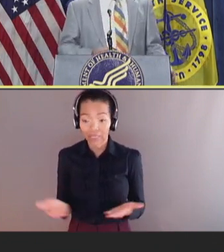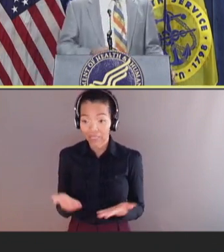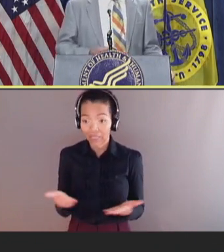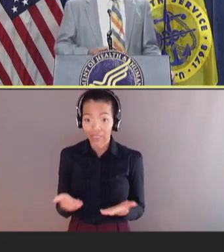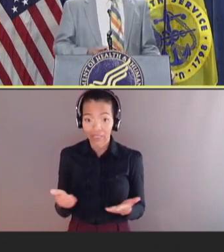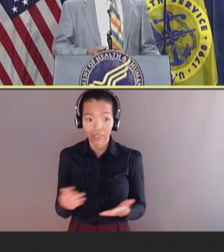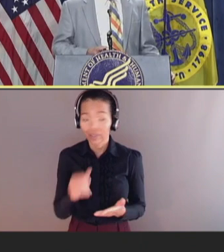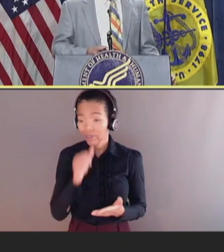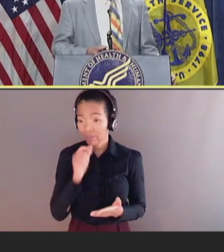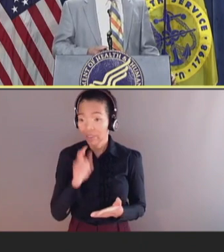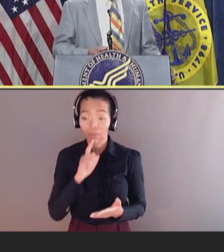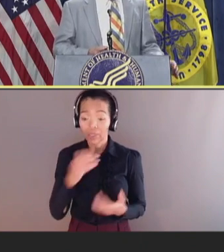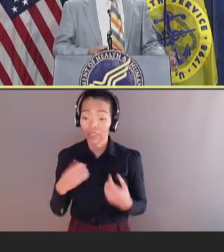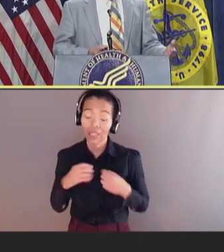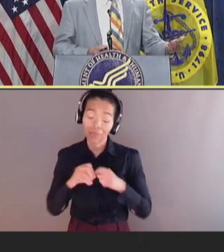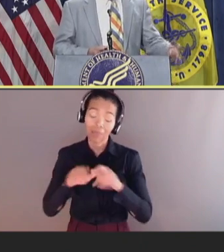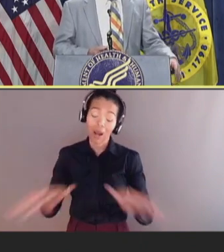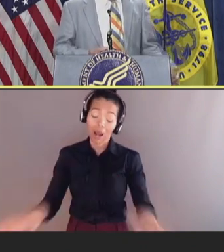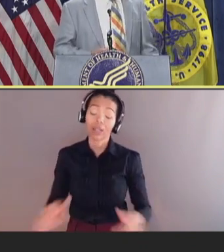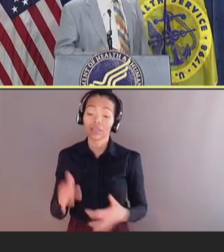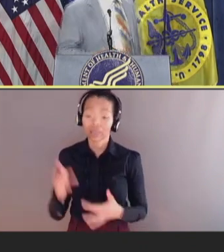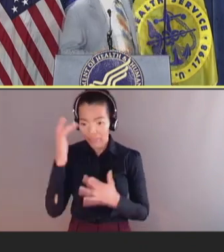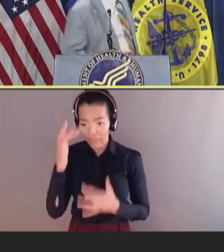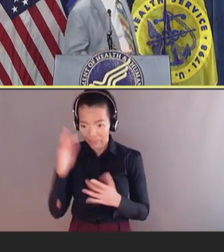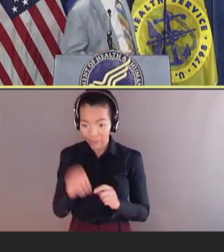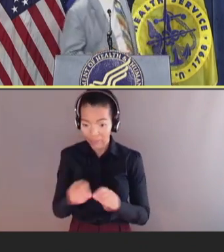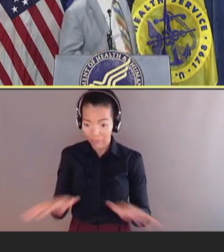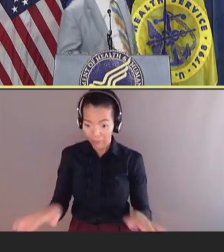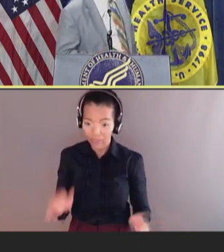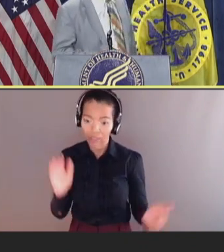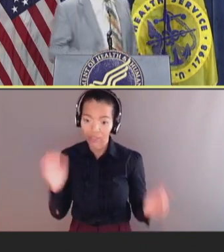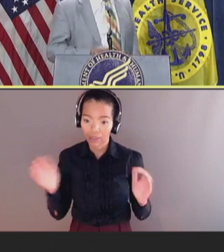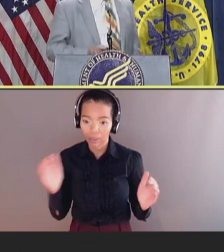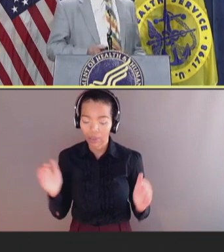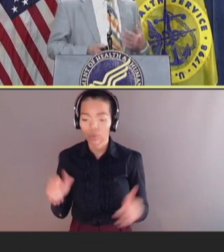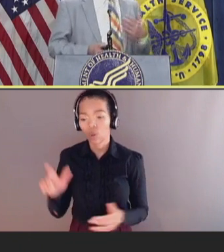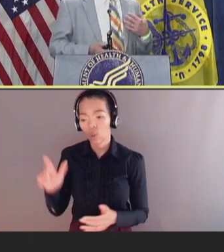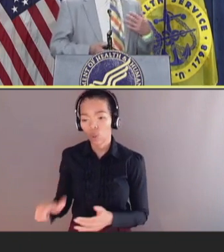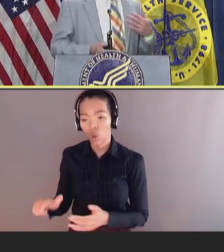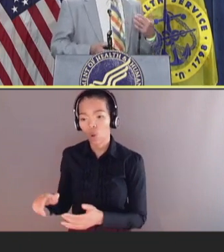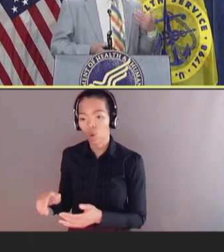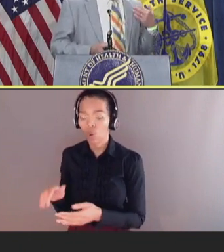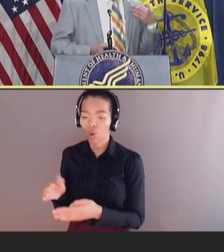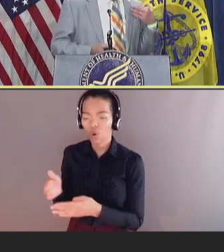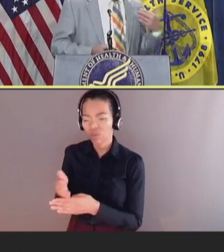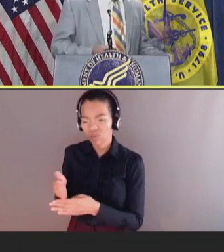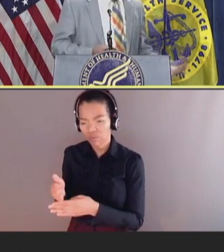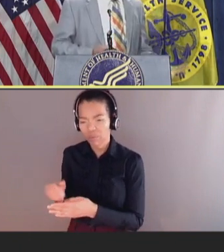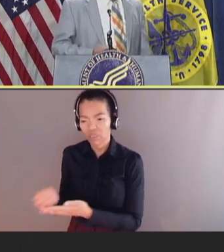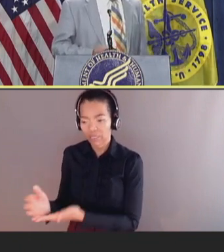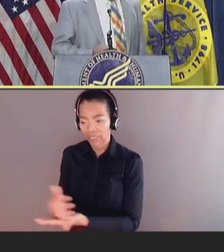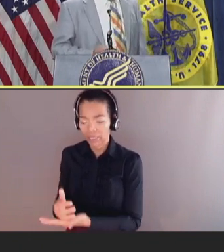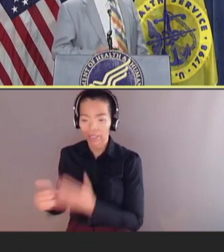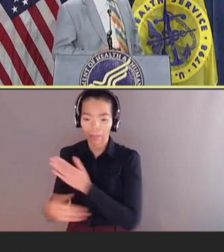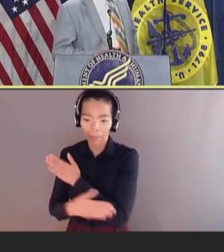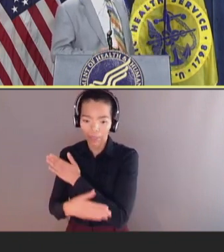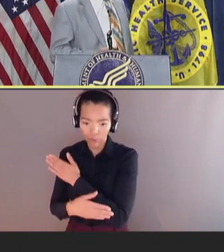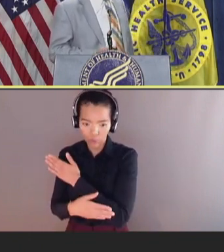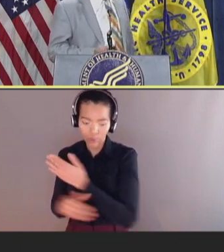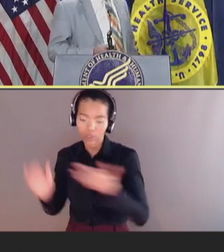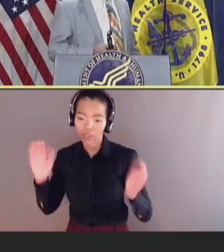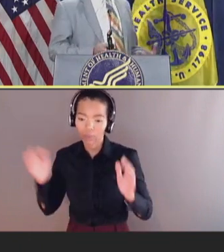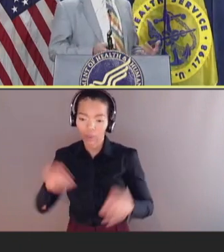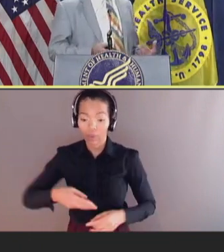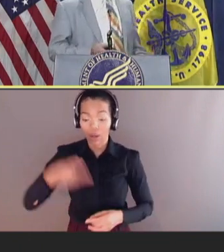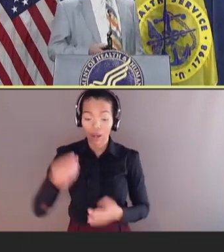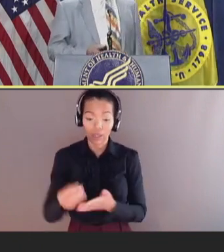in low and middle income countries. So, the high income countries don't get incentivized,